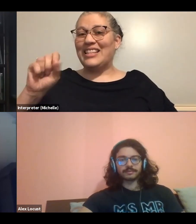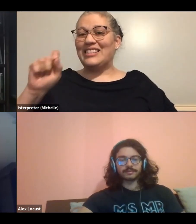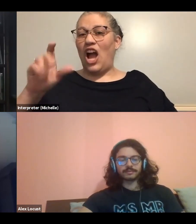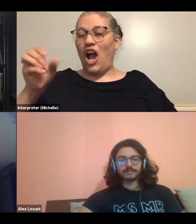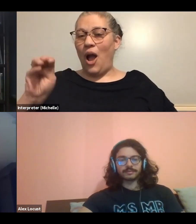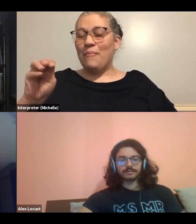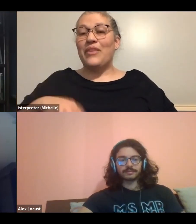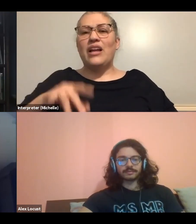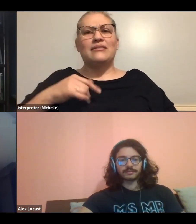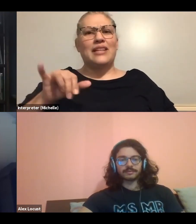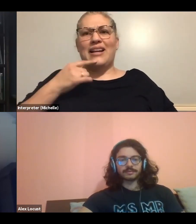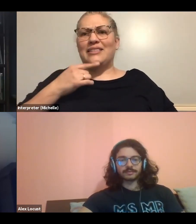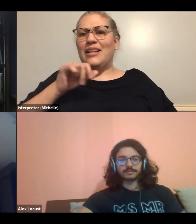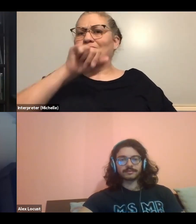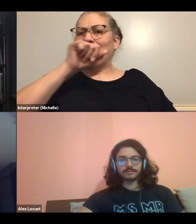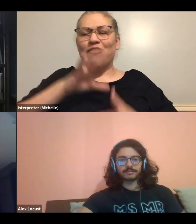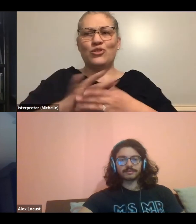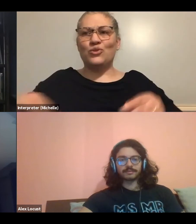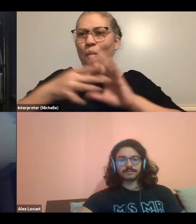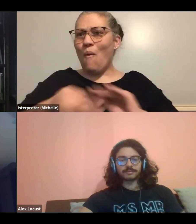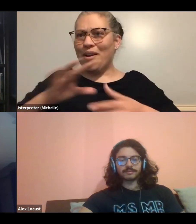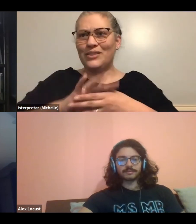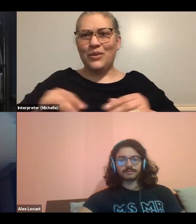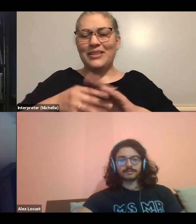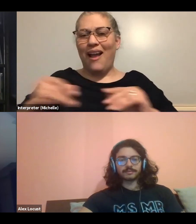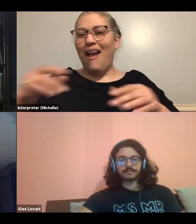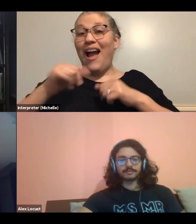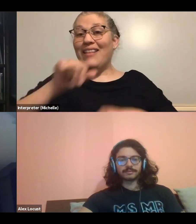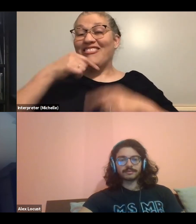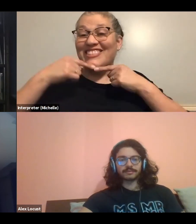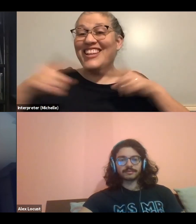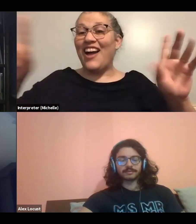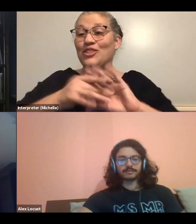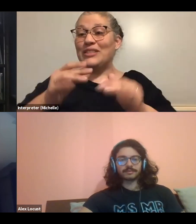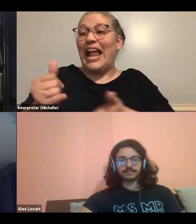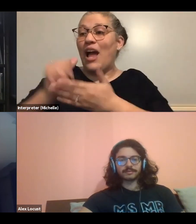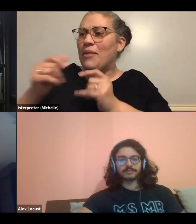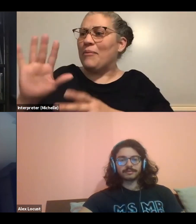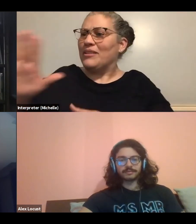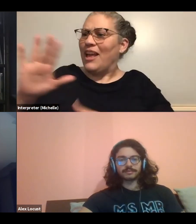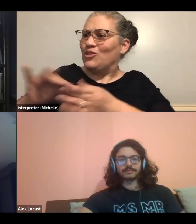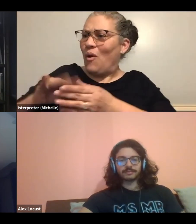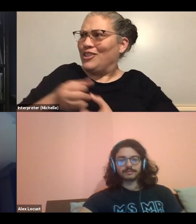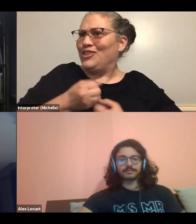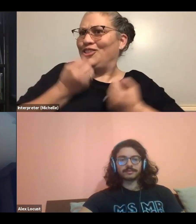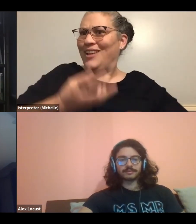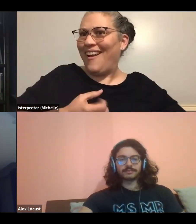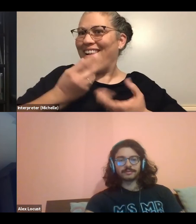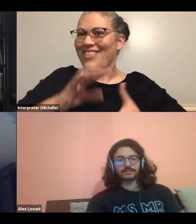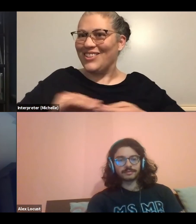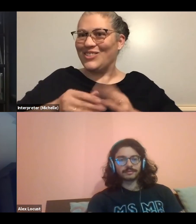Alex Locust: Trying to put content out on my instagram at Glamputee so that's a G l a m p u t e e.